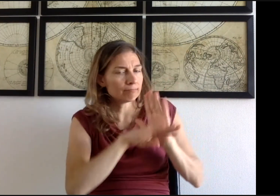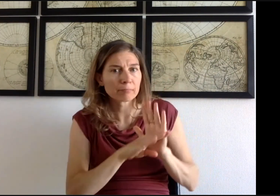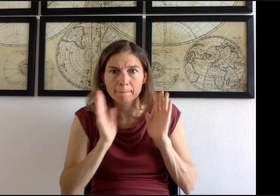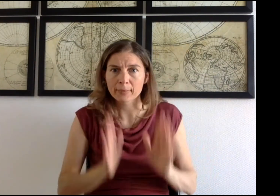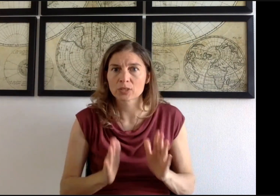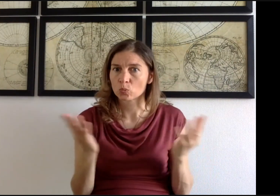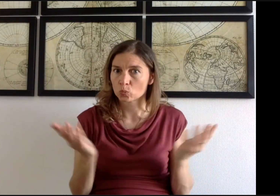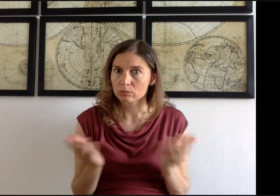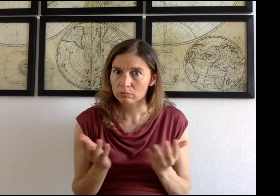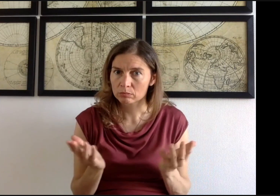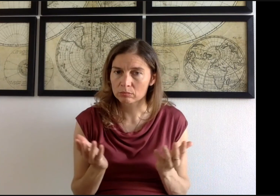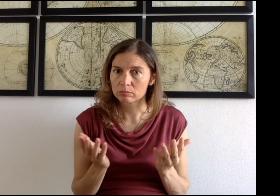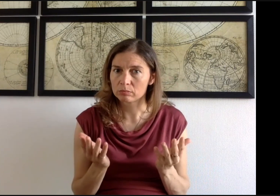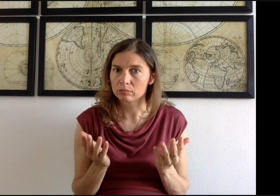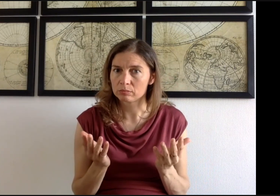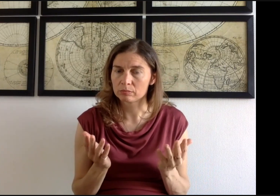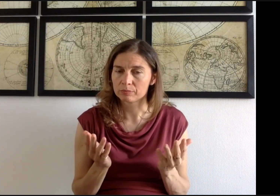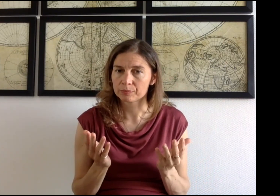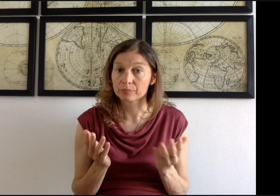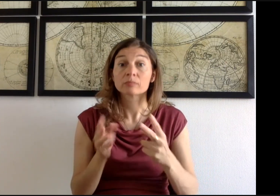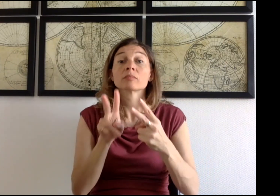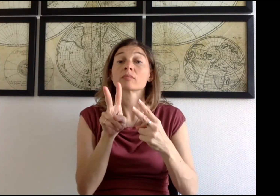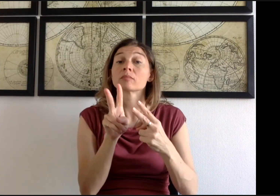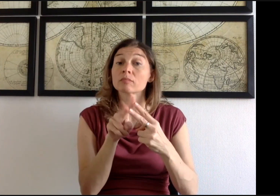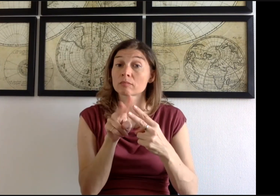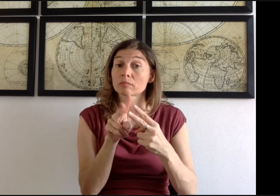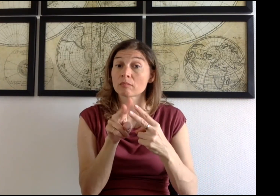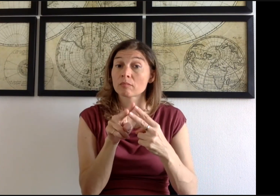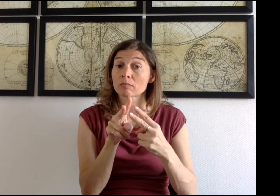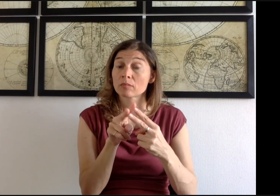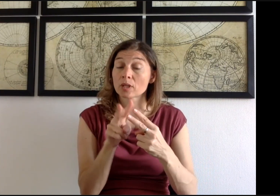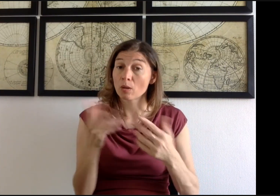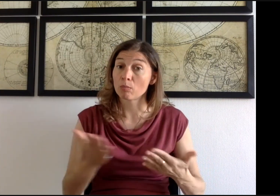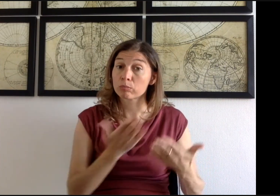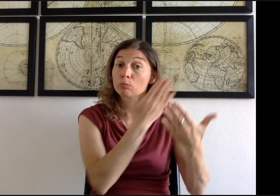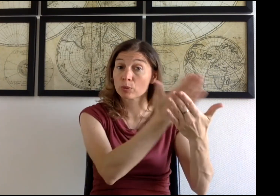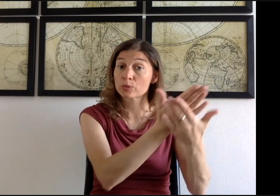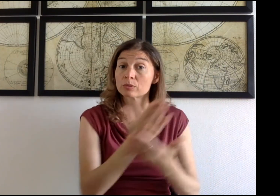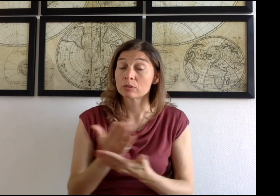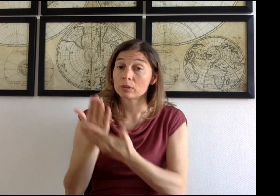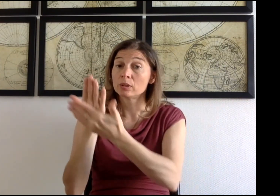I consider that both of these proposals, [IN OTHER LANGUAGE]